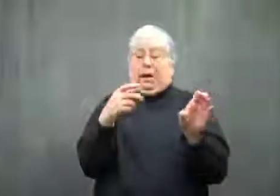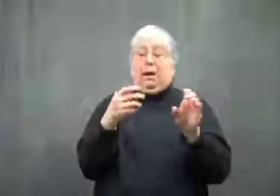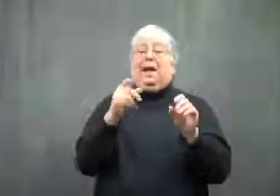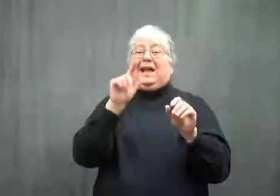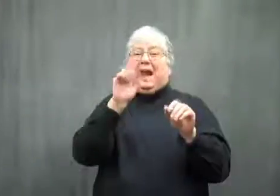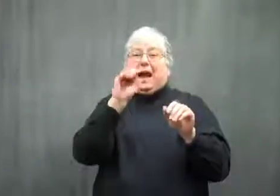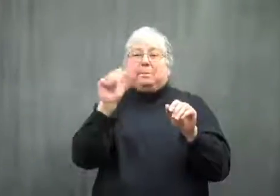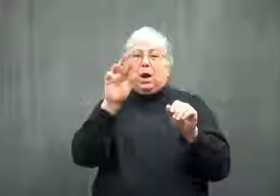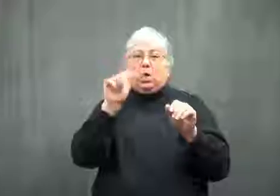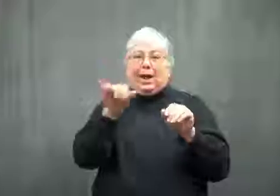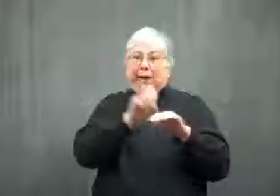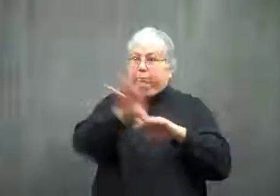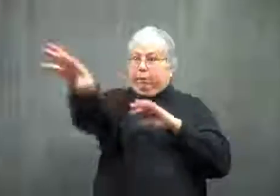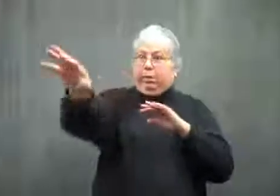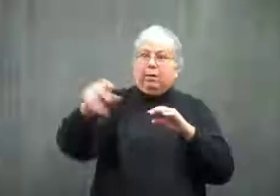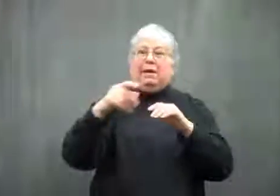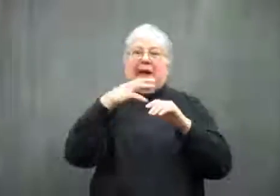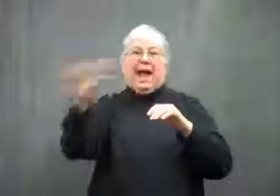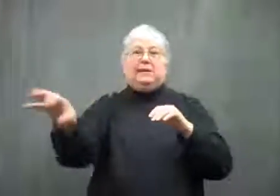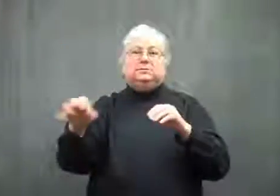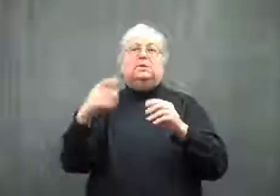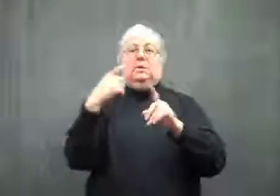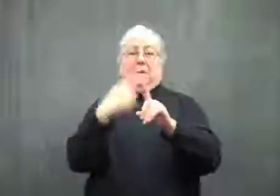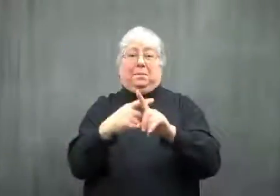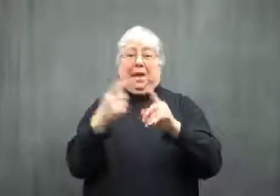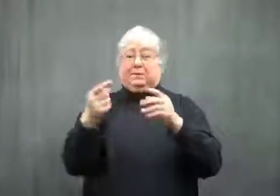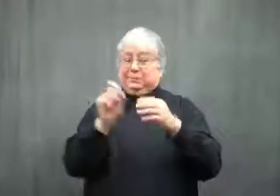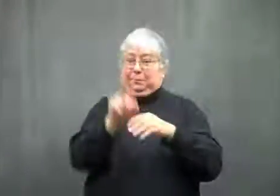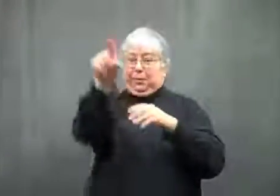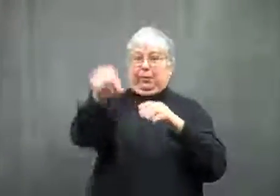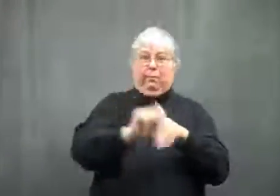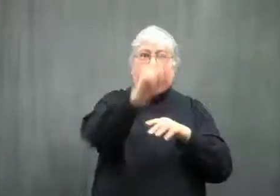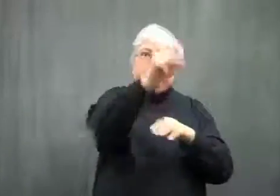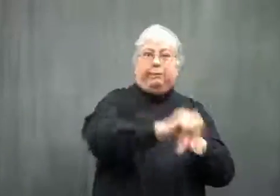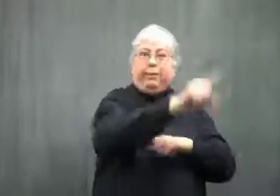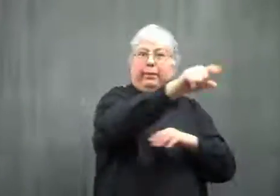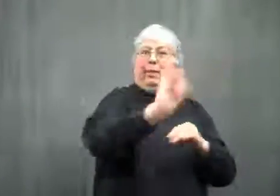This produces gamma rays which create heat, and more stray neutrons.